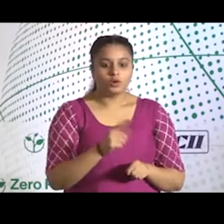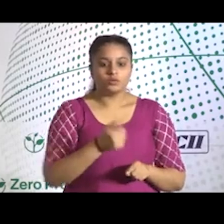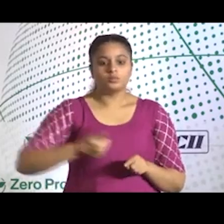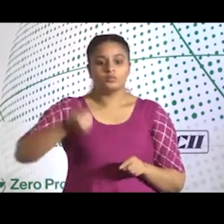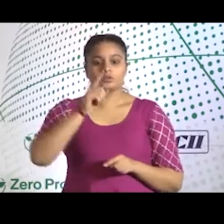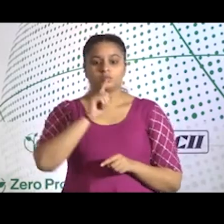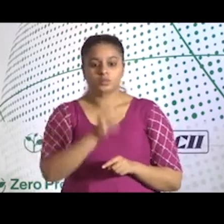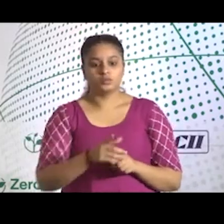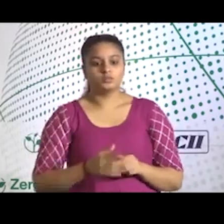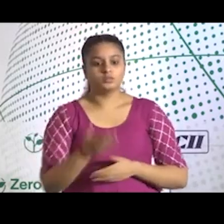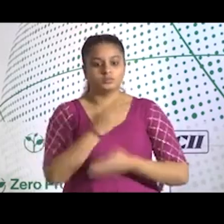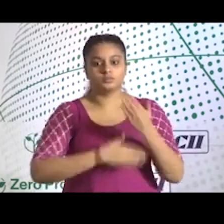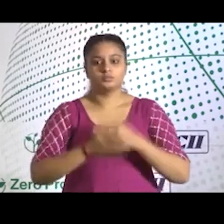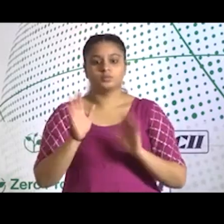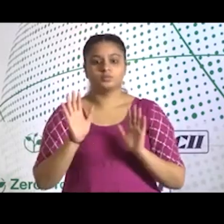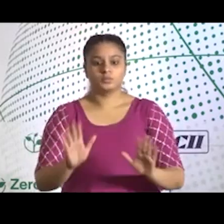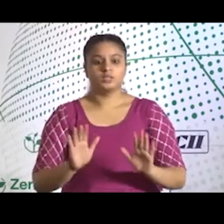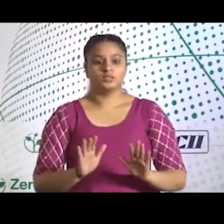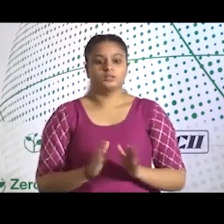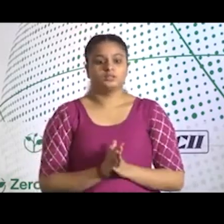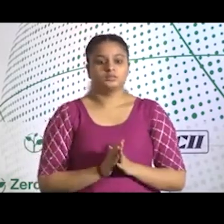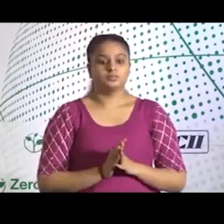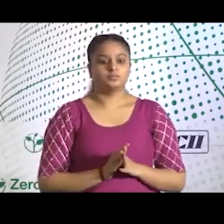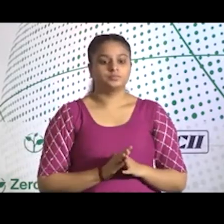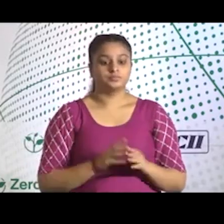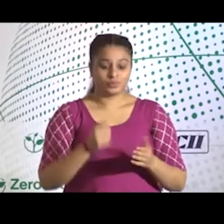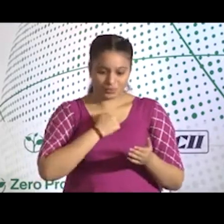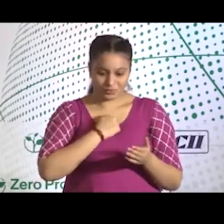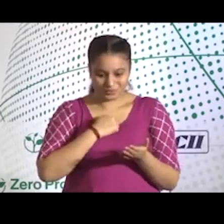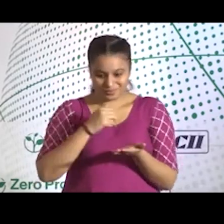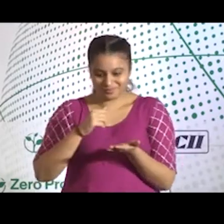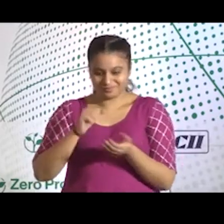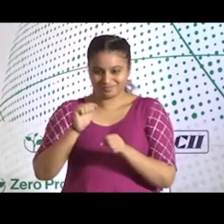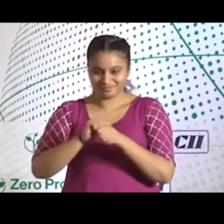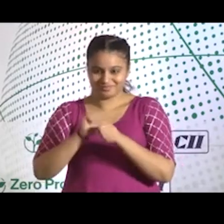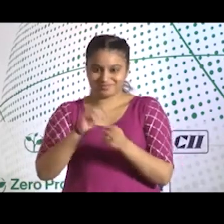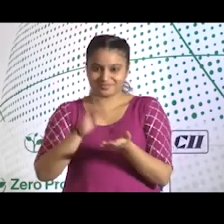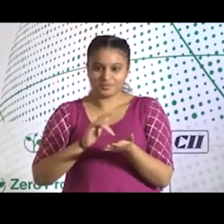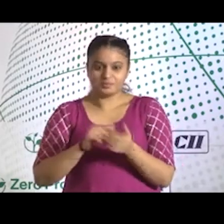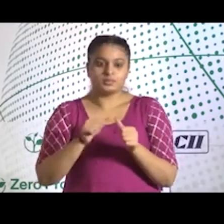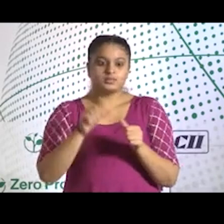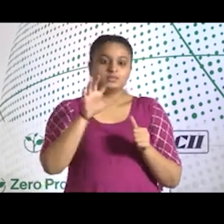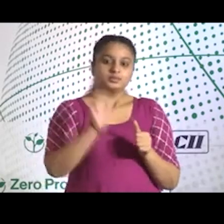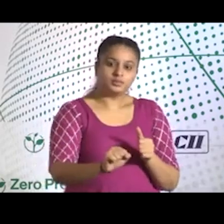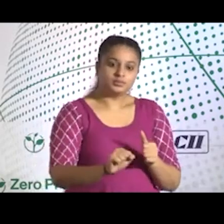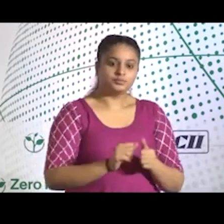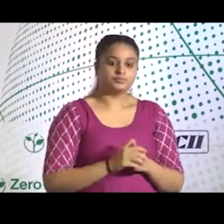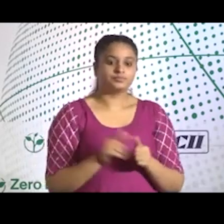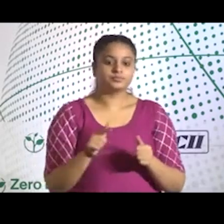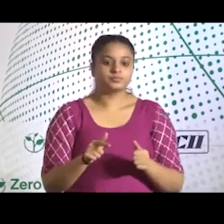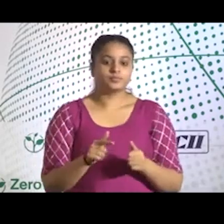we are going to make our workplace accessible, whatever. There's there's no compromise on this.